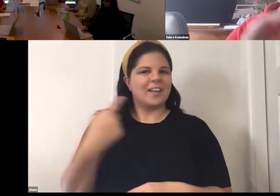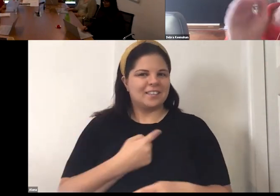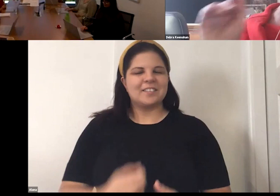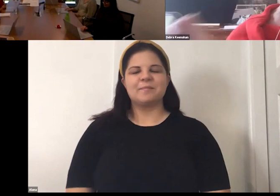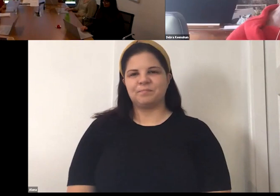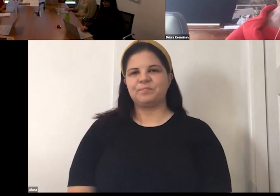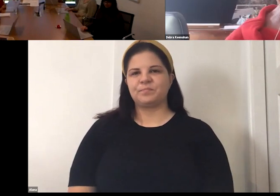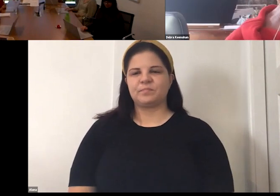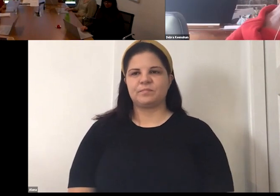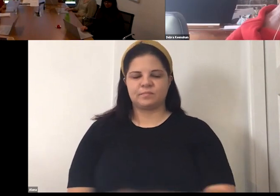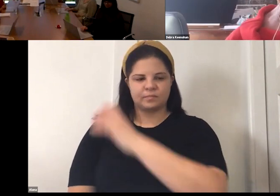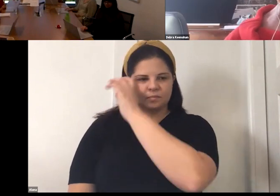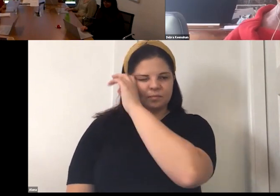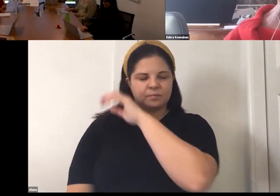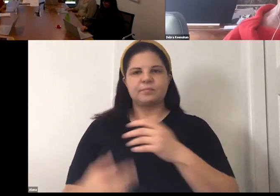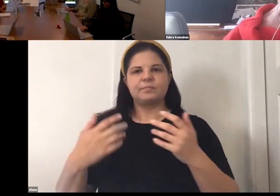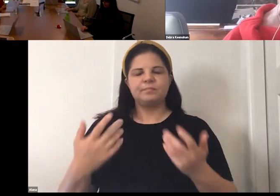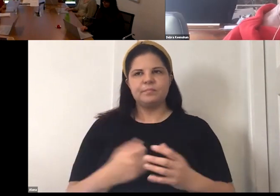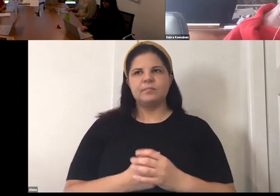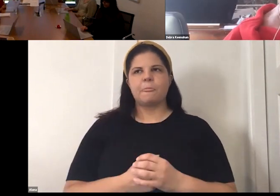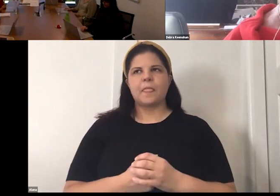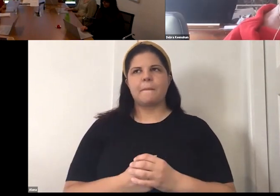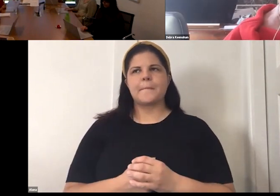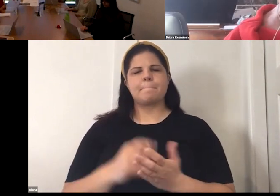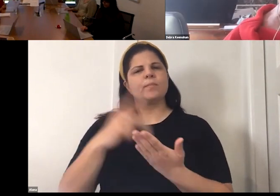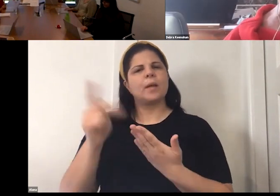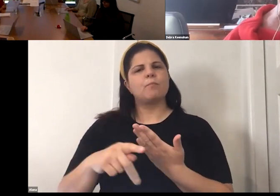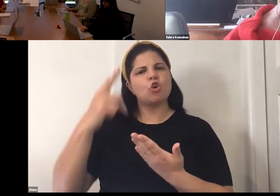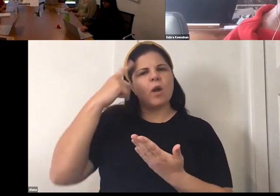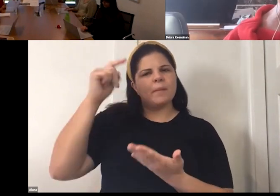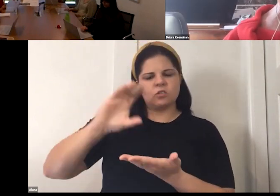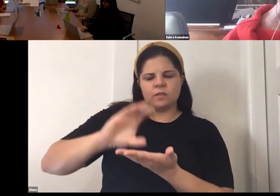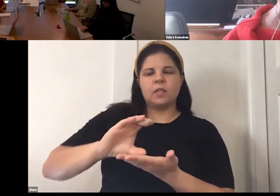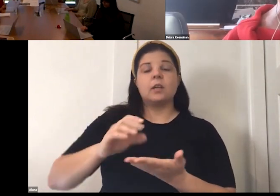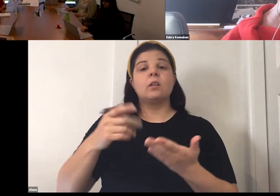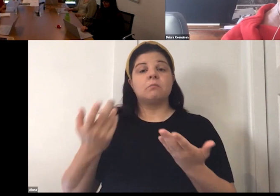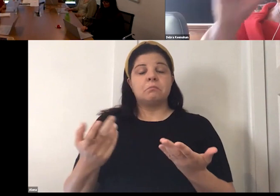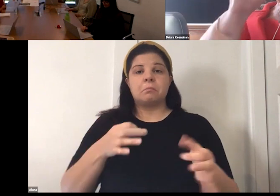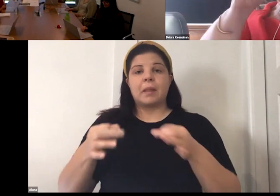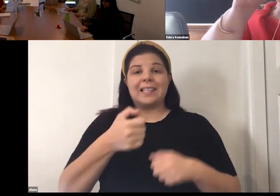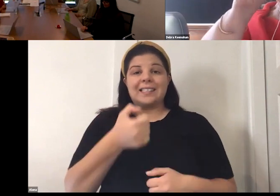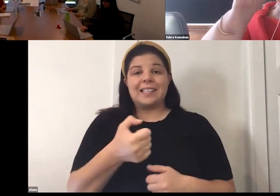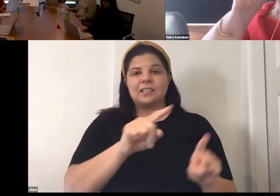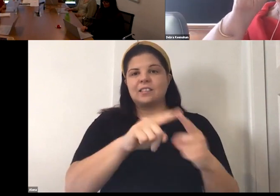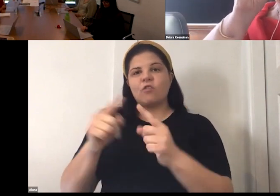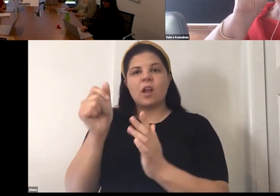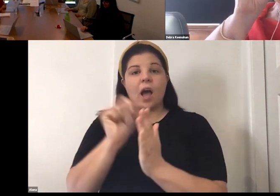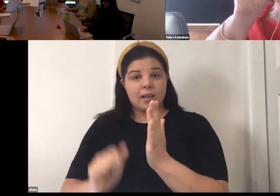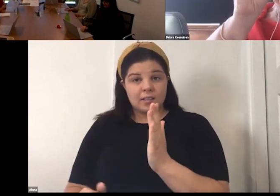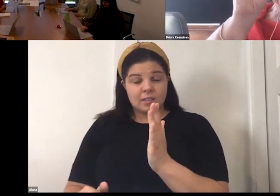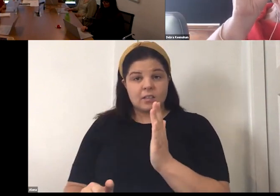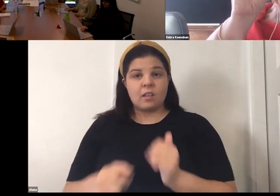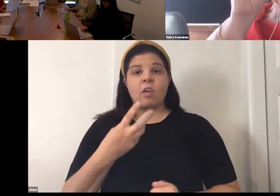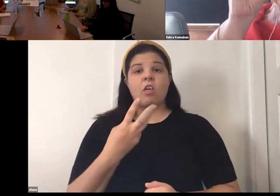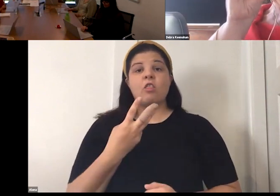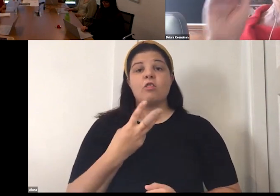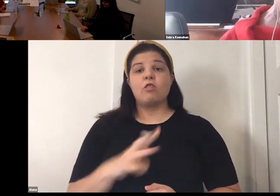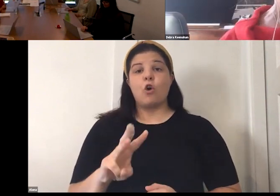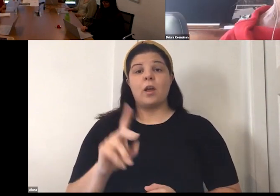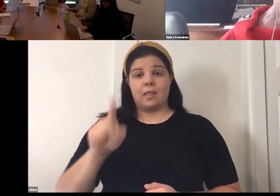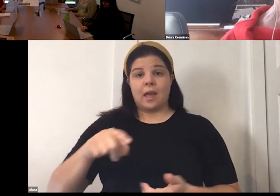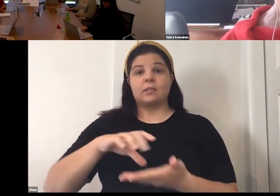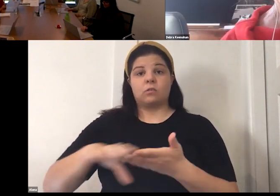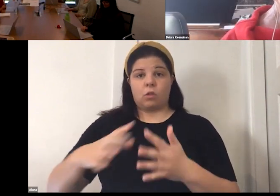The initiative is for six artists, and it's a $30,000 payment.